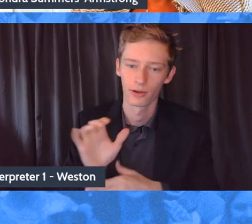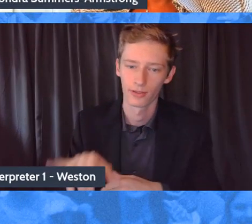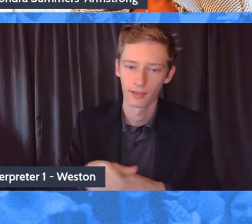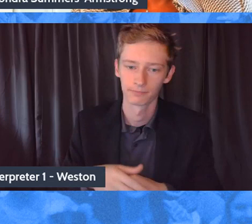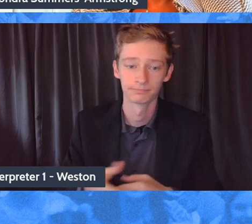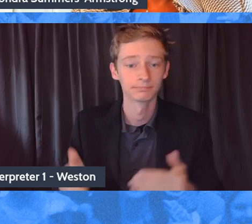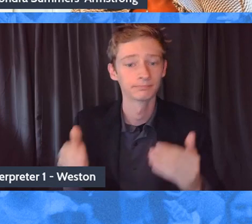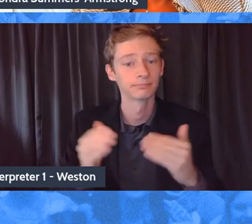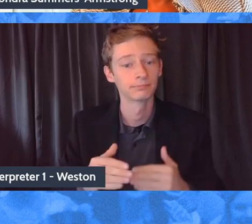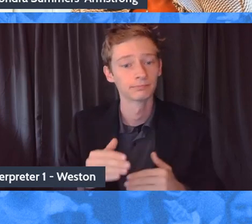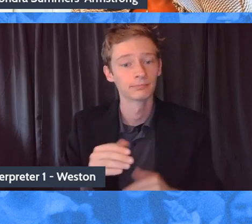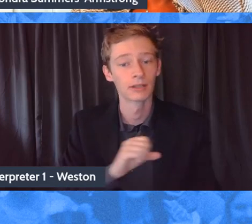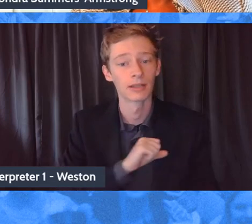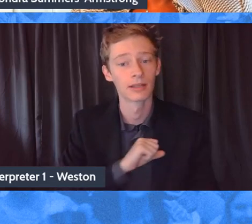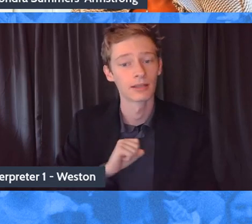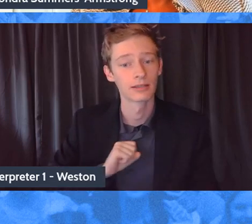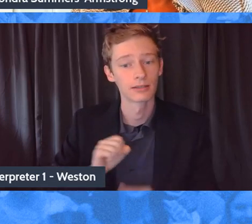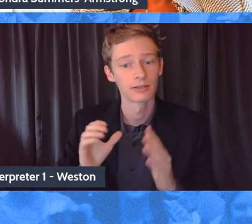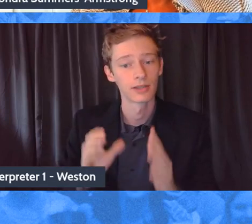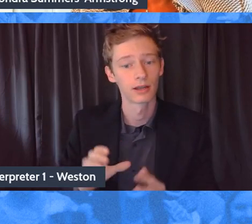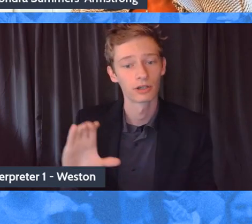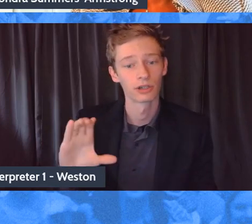we'd love to hear about your experience as well.